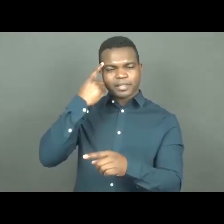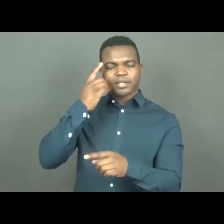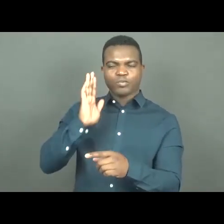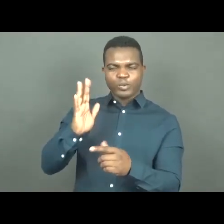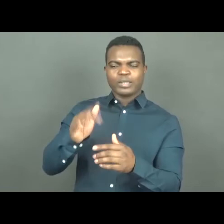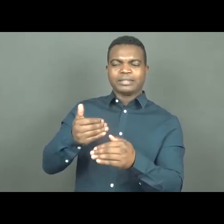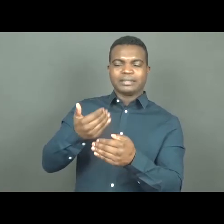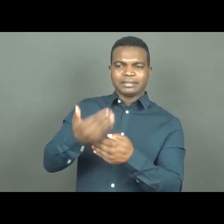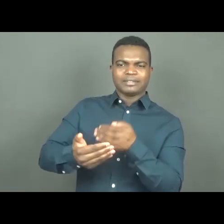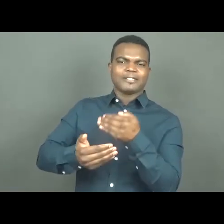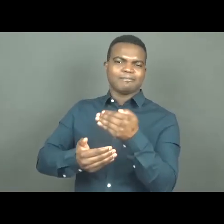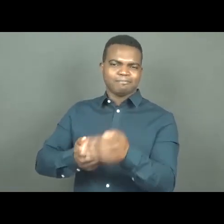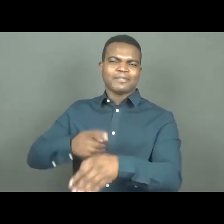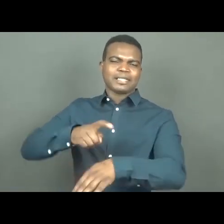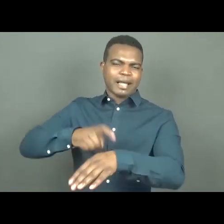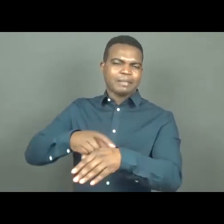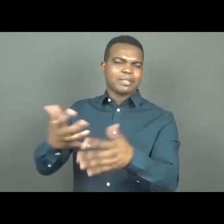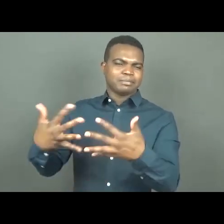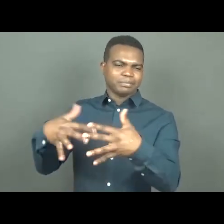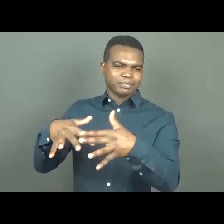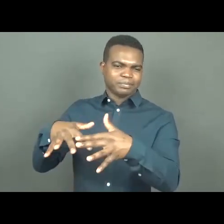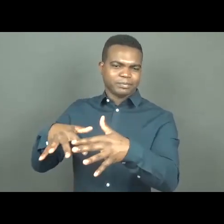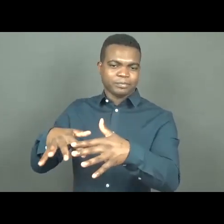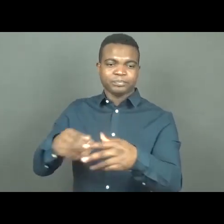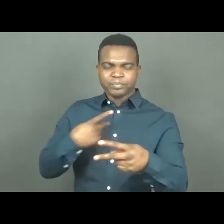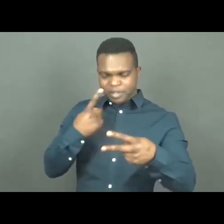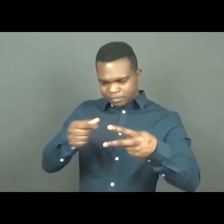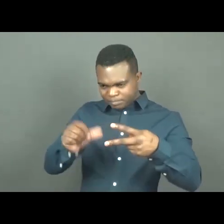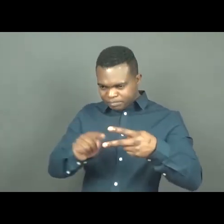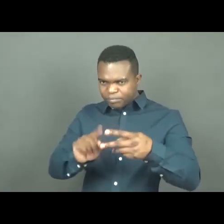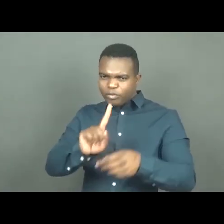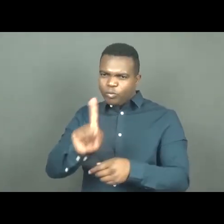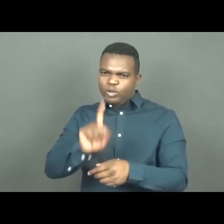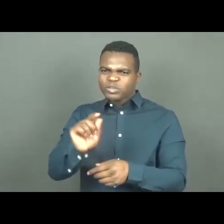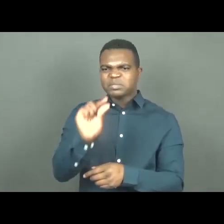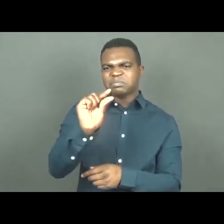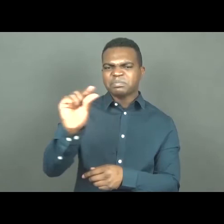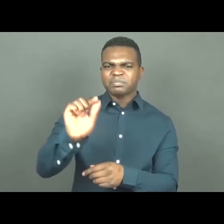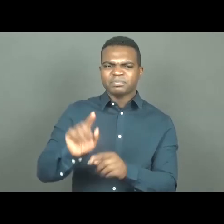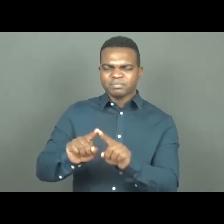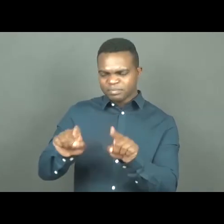Group questions. I know our panelists have a vast amount of experience in different technical areas